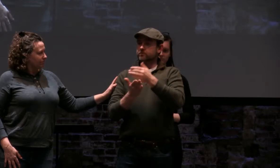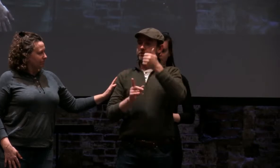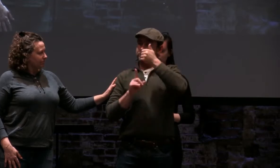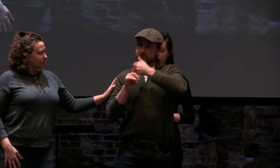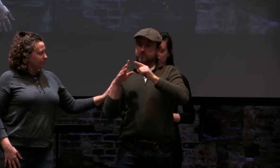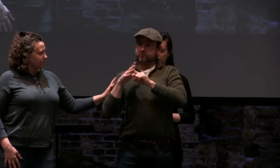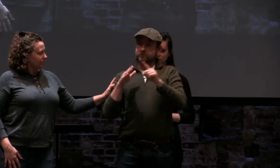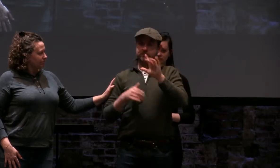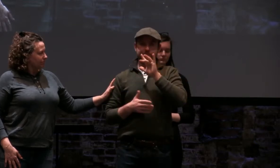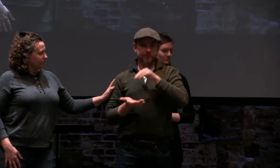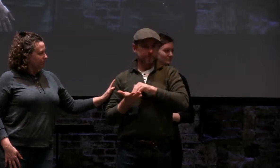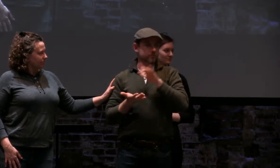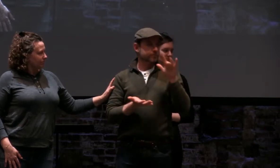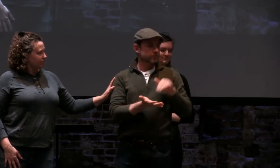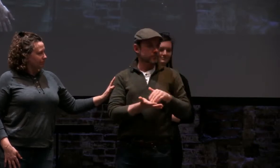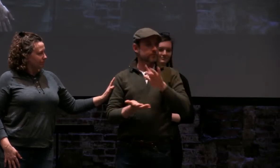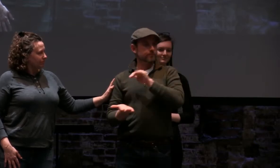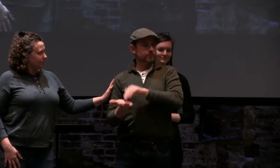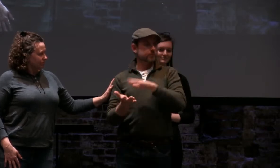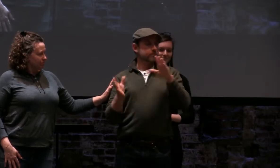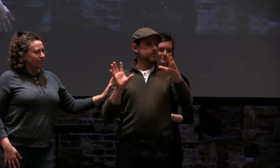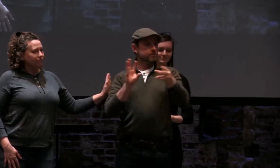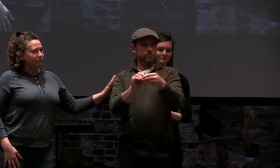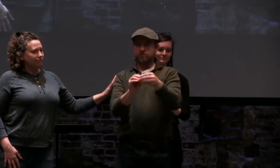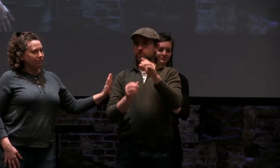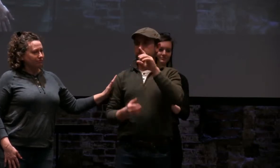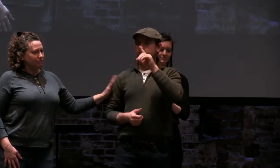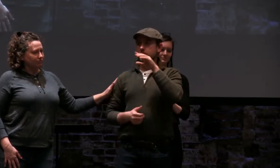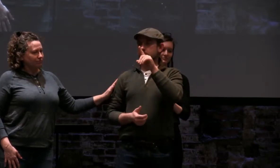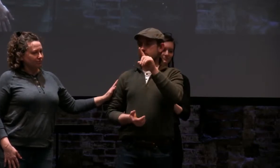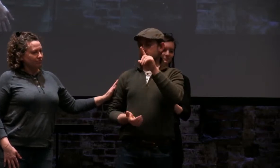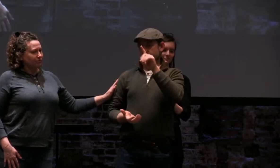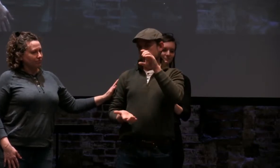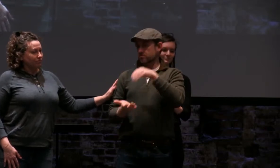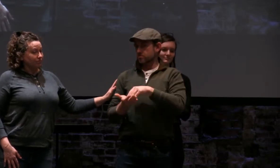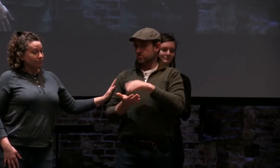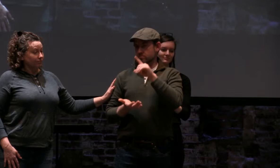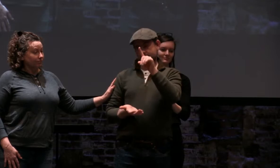and brainstorming for future development and growth.